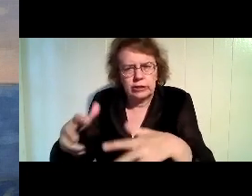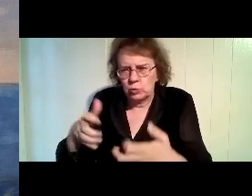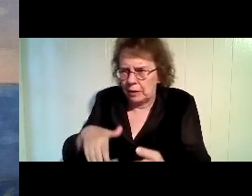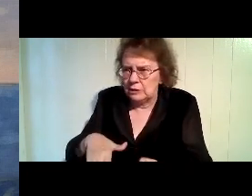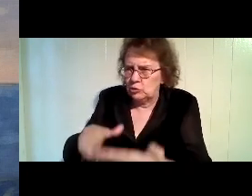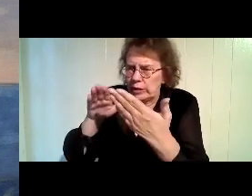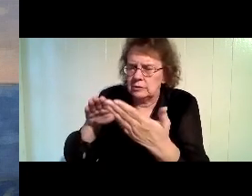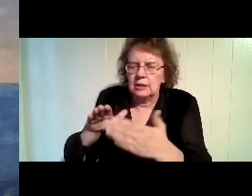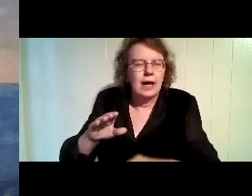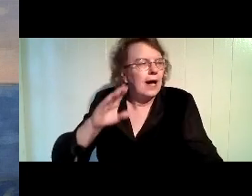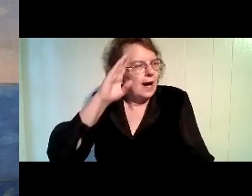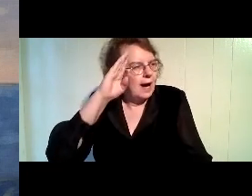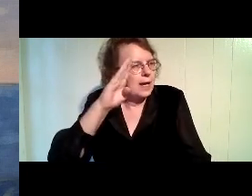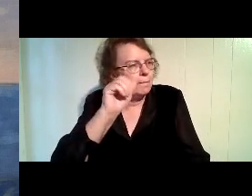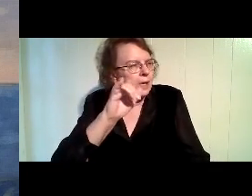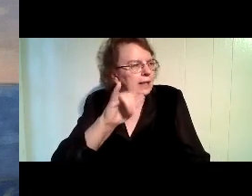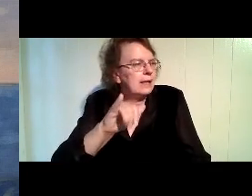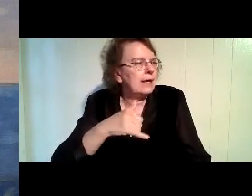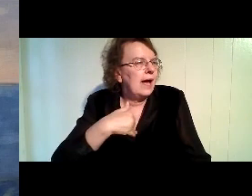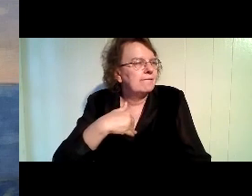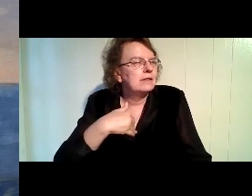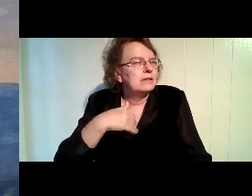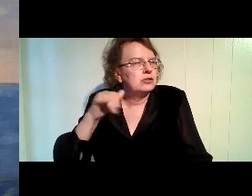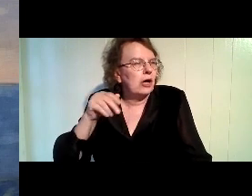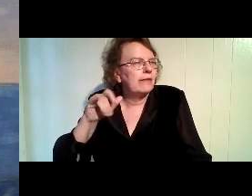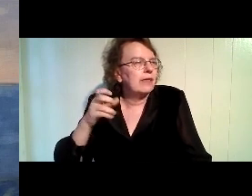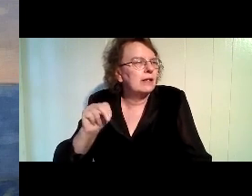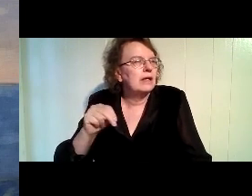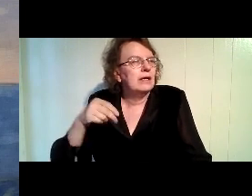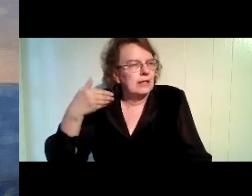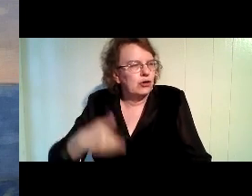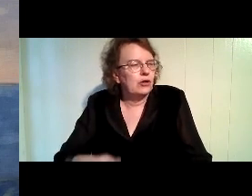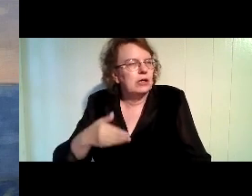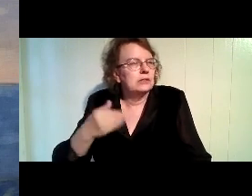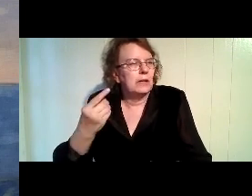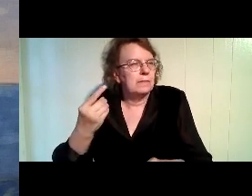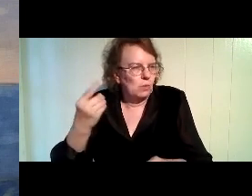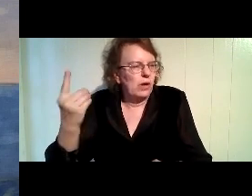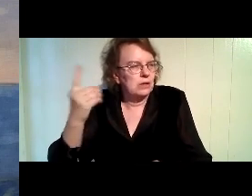Hi Billy, this is Jonathan. We do have a question on there. Somebody was asking if you could demonstrate the voice of